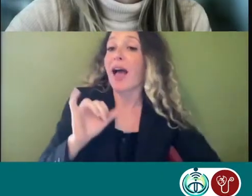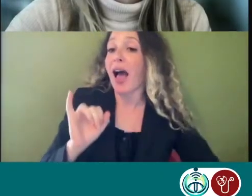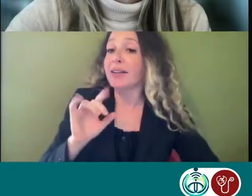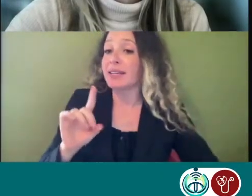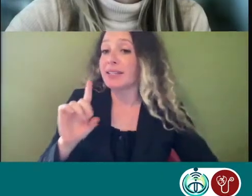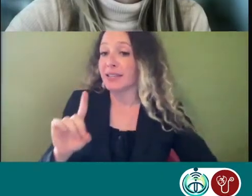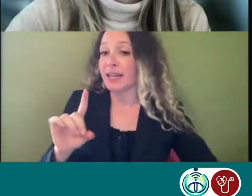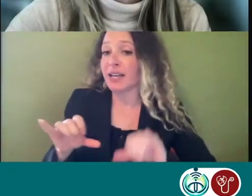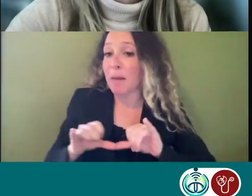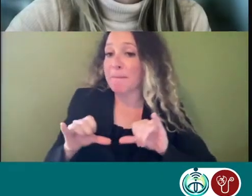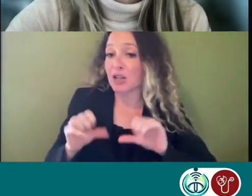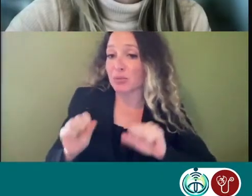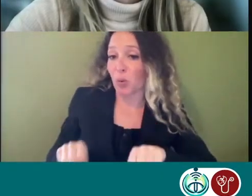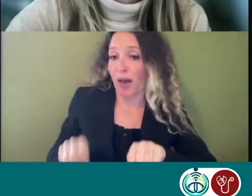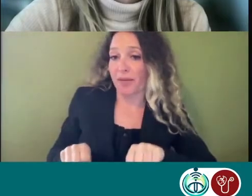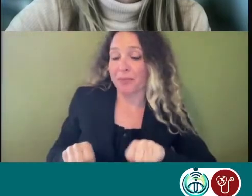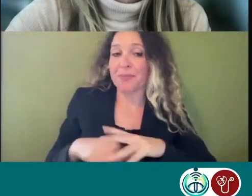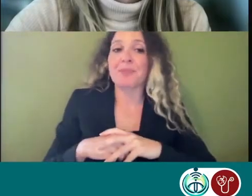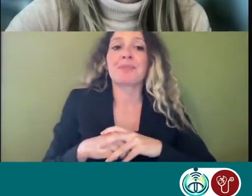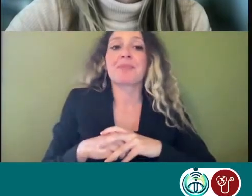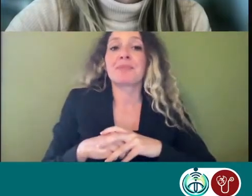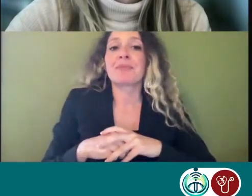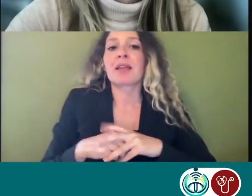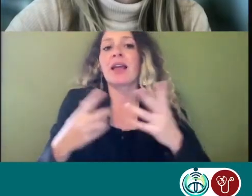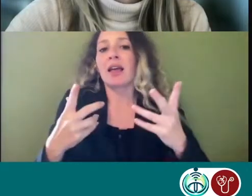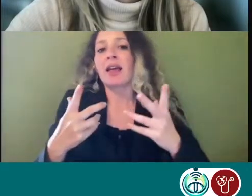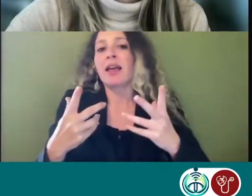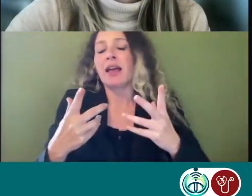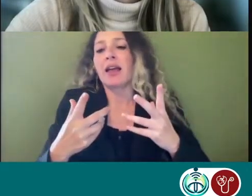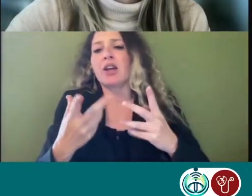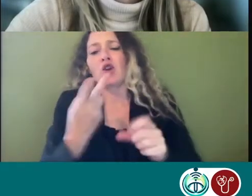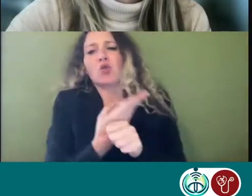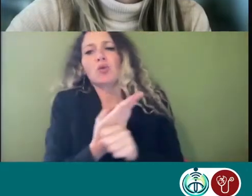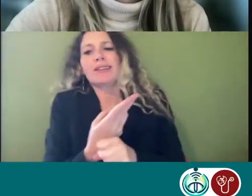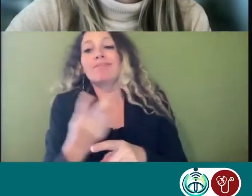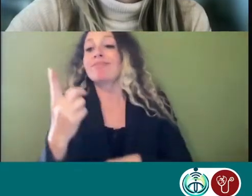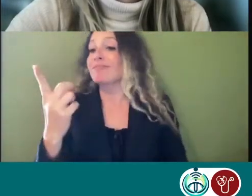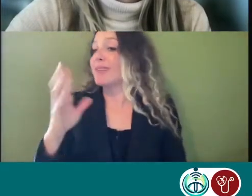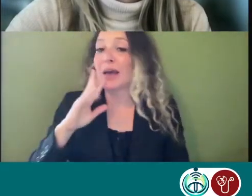and centering the voices of adults with IDD themselves, using, as I said, community-based